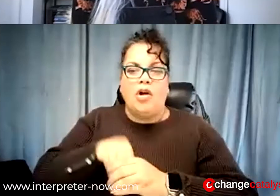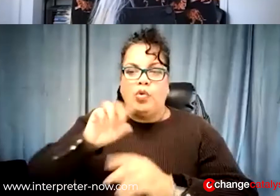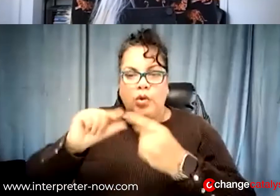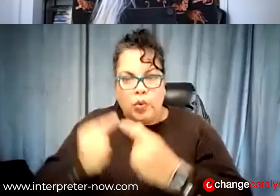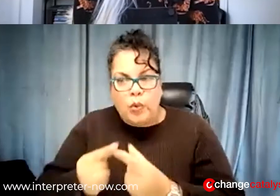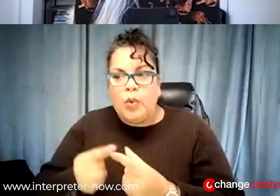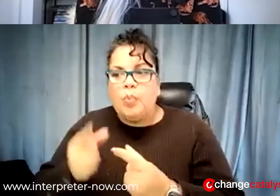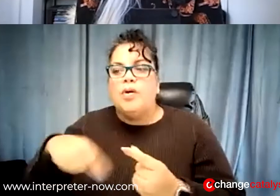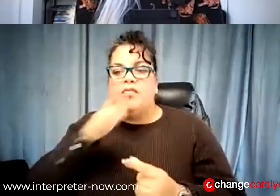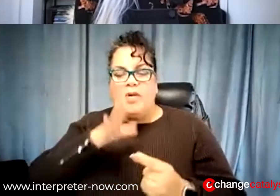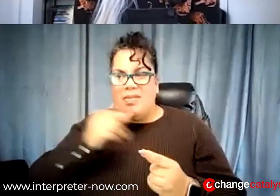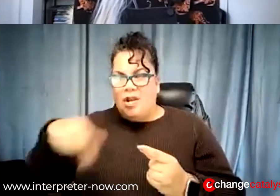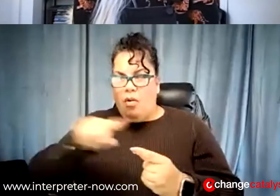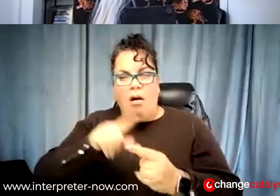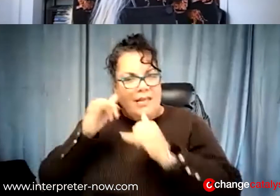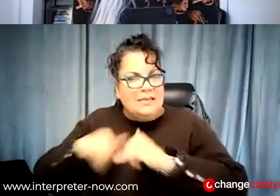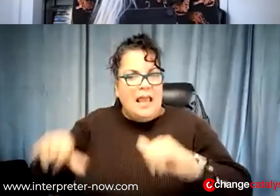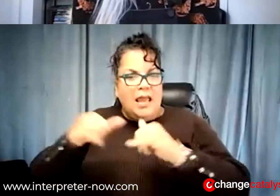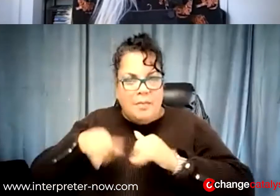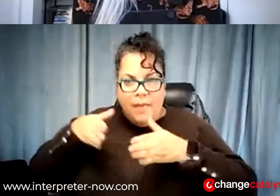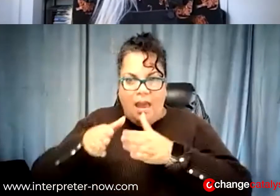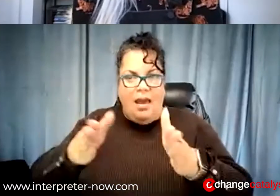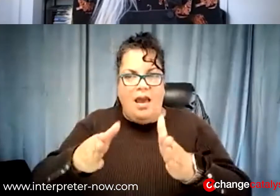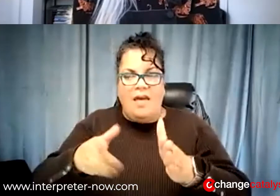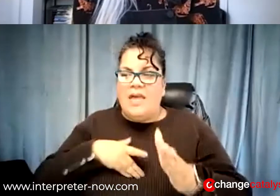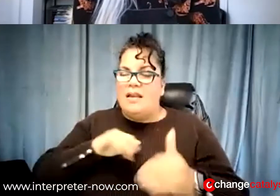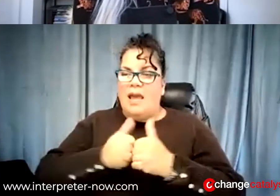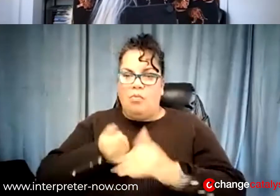life, your relationships, your relationship with yourself.